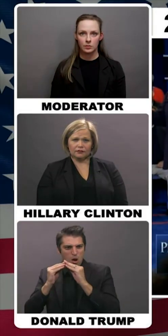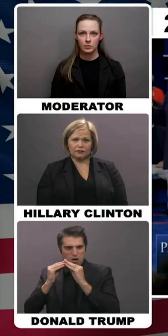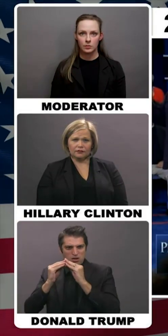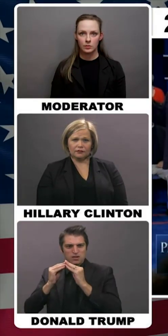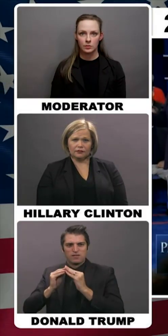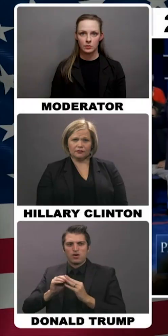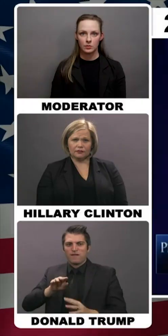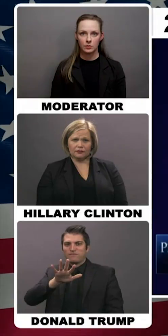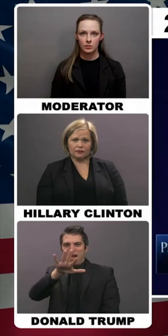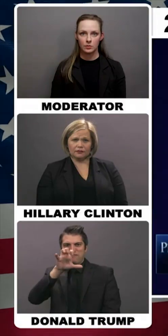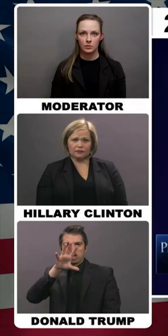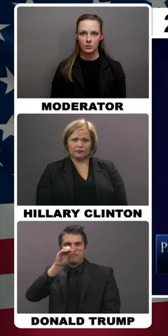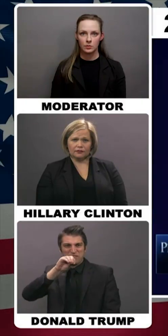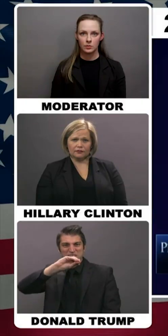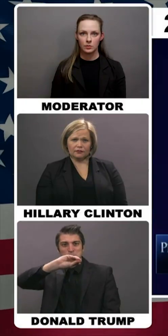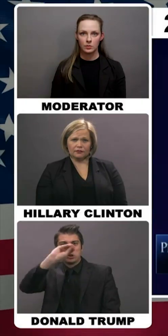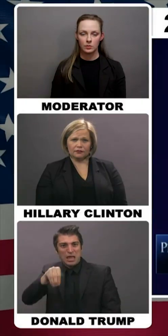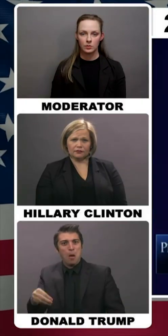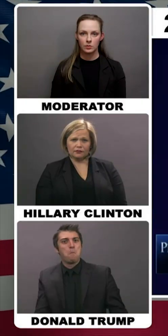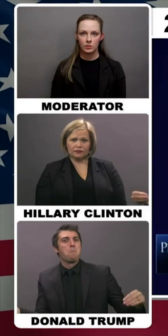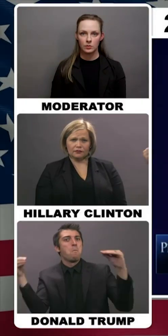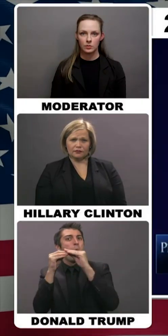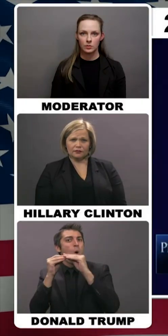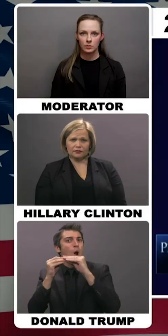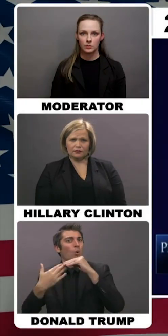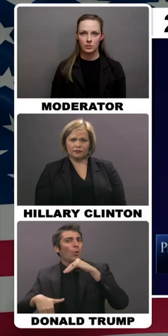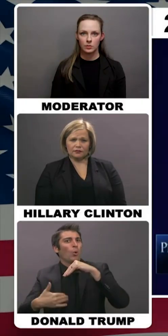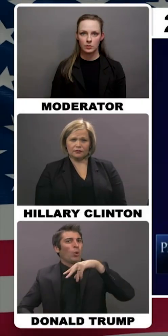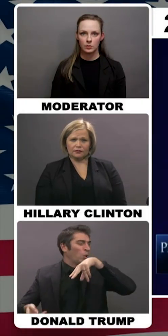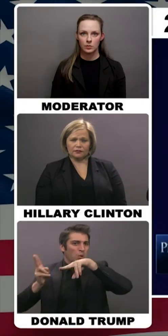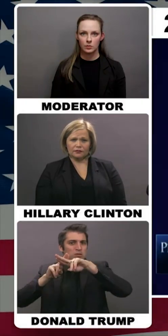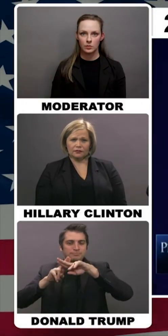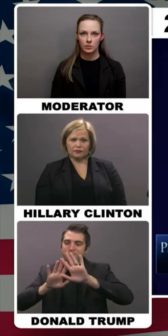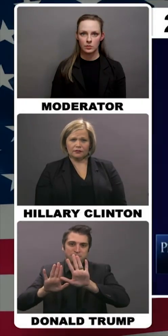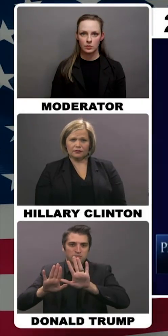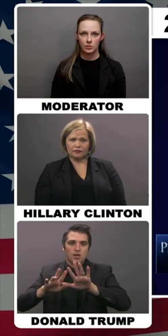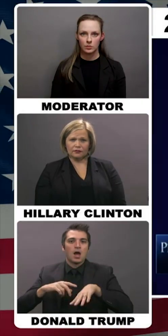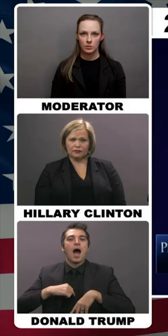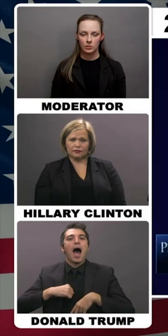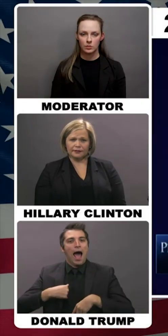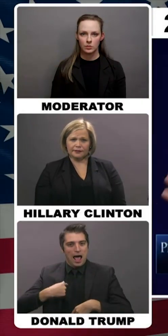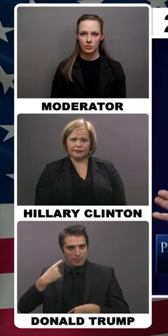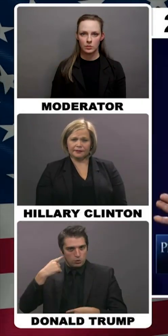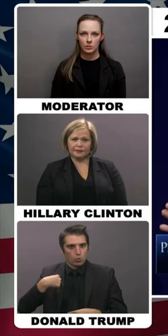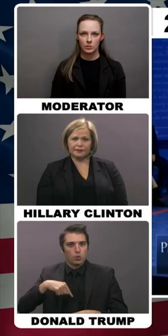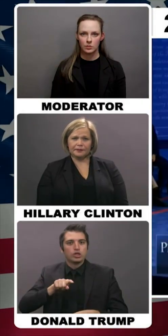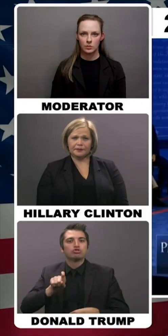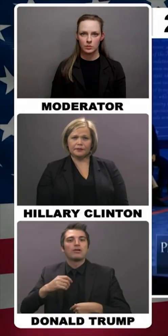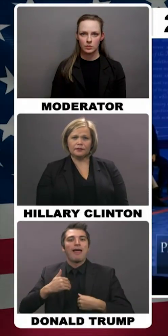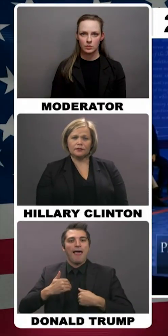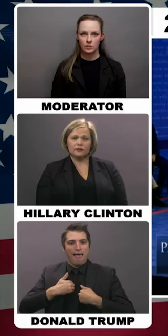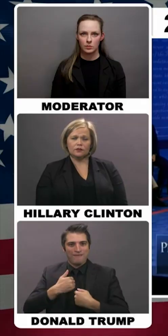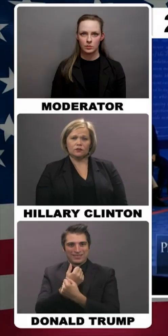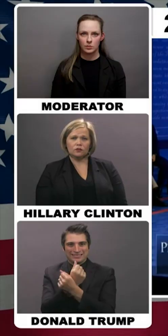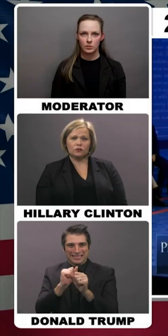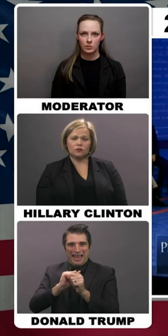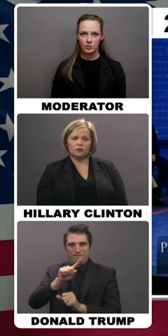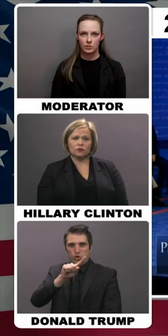We have enough problems in this country. I believe in building safe zones. I will believe in having other people pay for them. As an example, the Gulf States